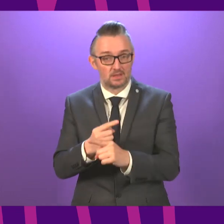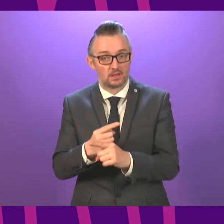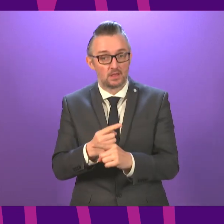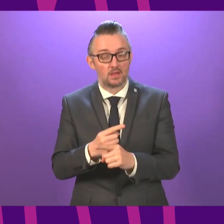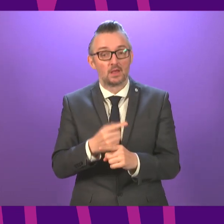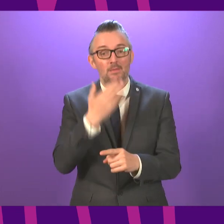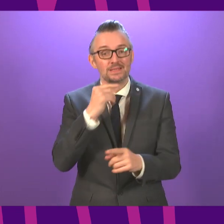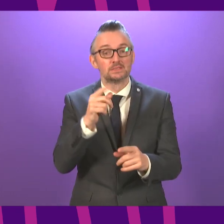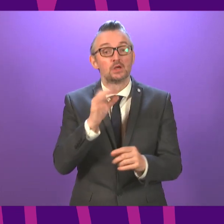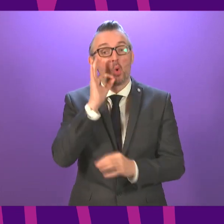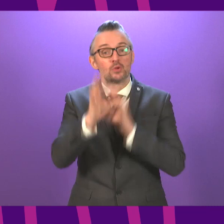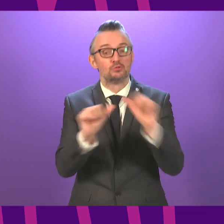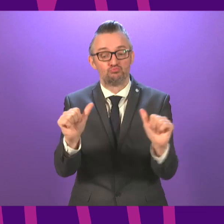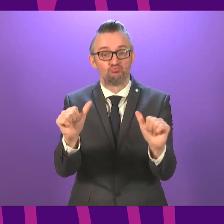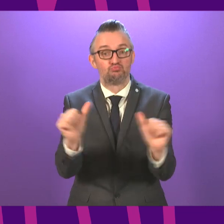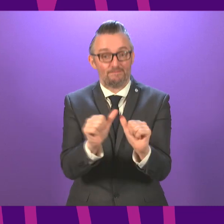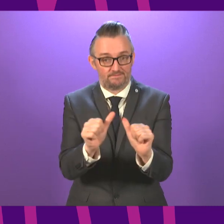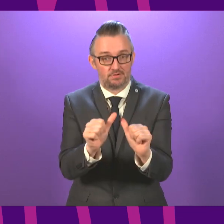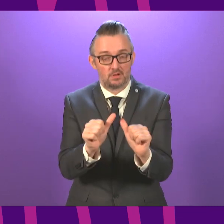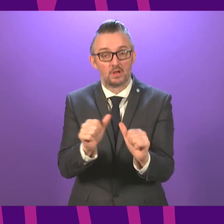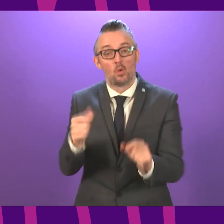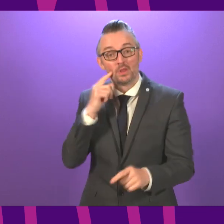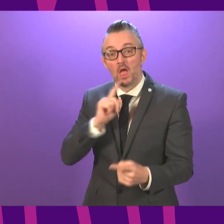cabinet secretary to do the same with his answers. I ask that particularly of members who are working